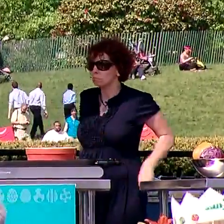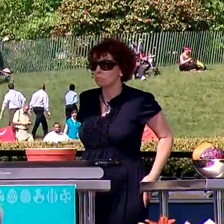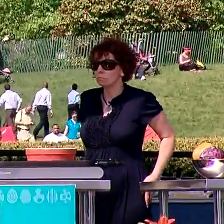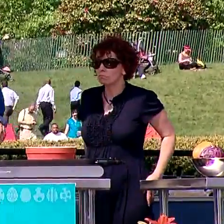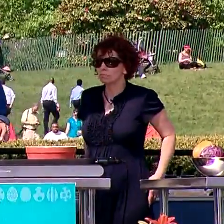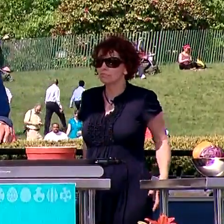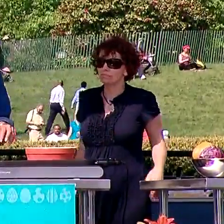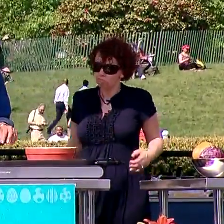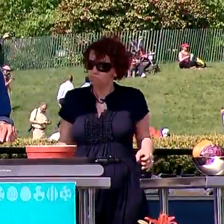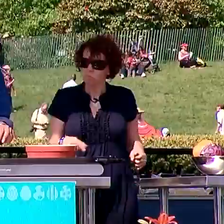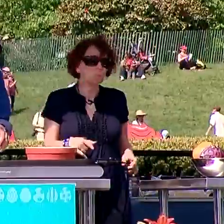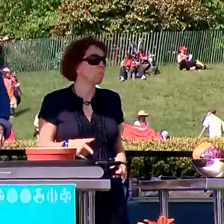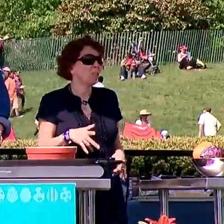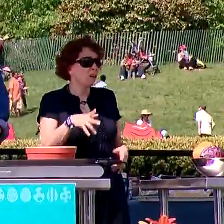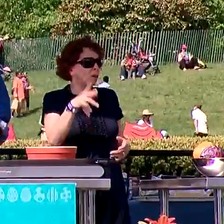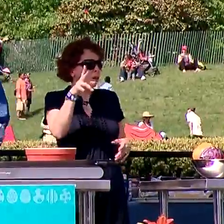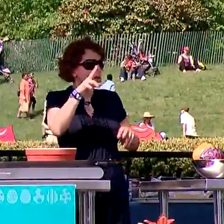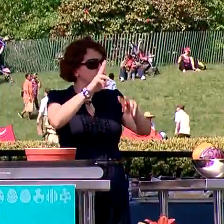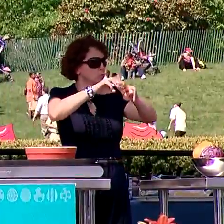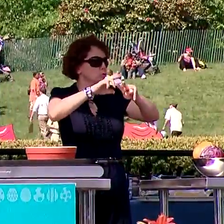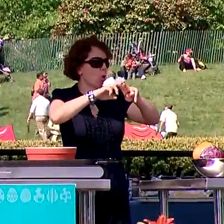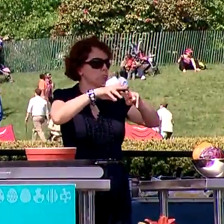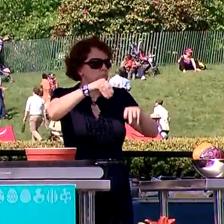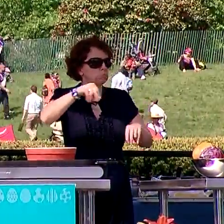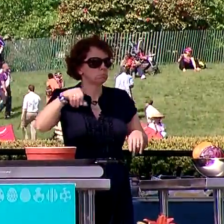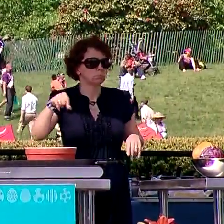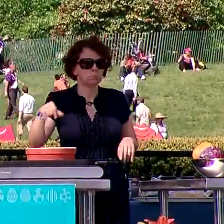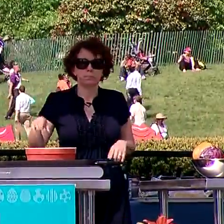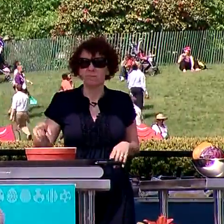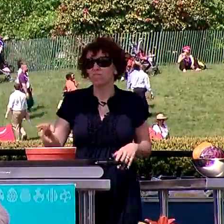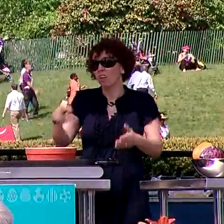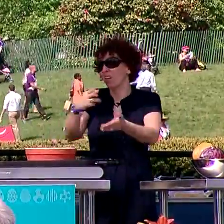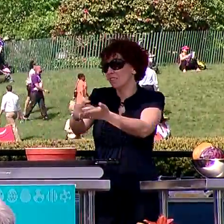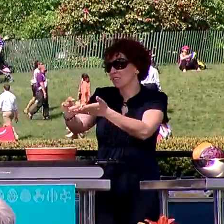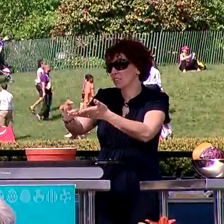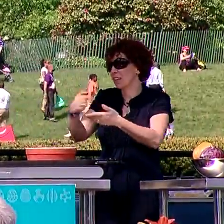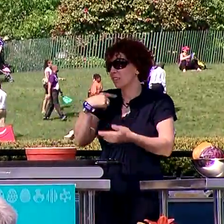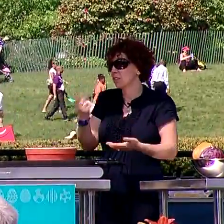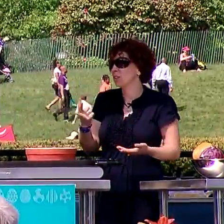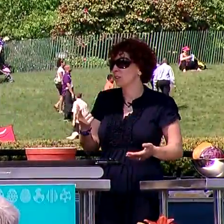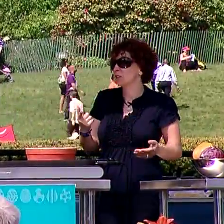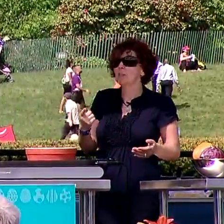All right, so now I'm going to add a little bit of salt. And honestly, I have to tell you, I call salt compliments,